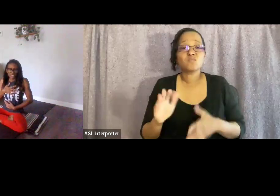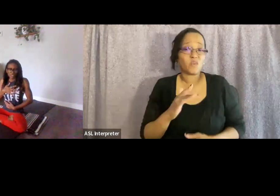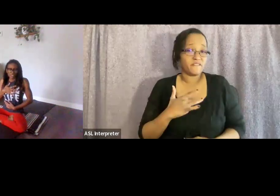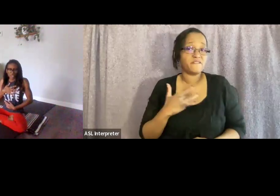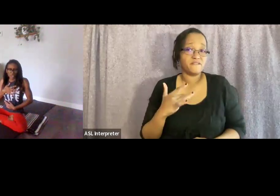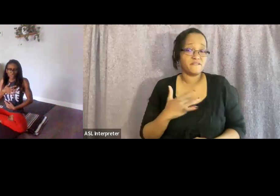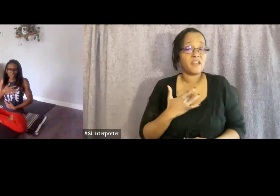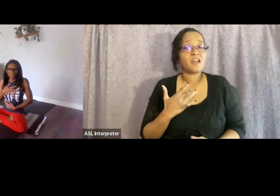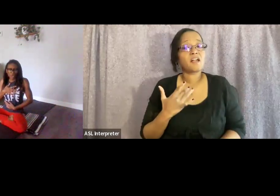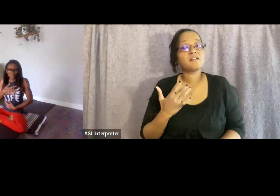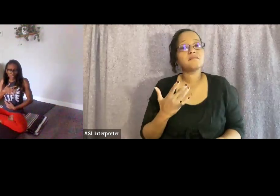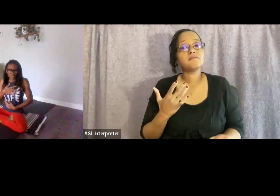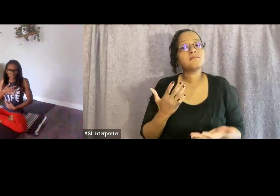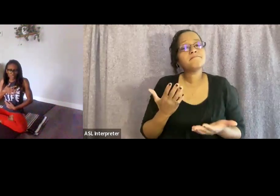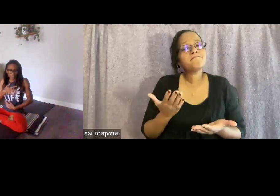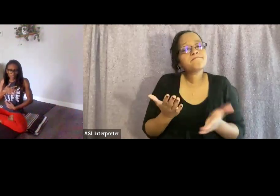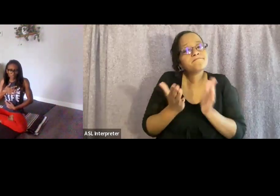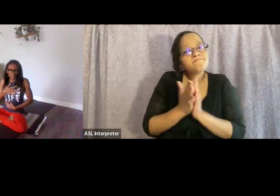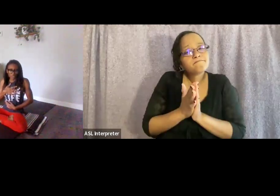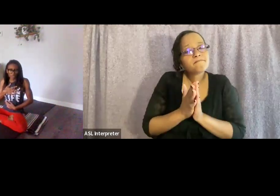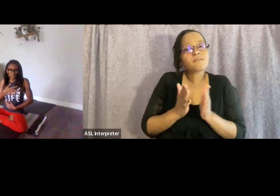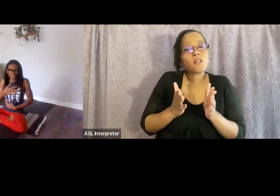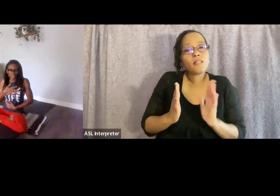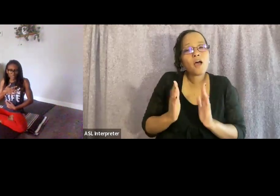can you give yourself a few moments to breathe and be?